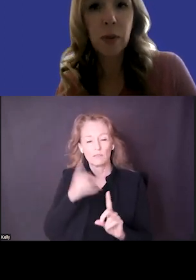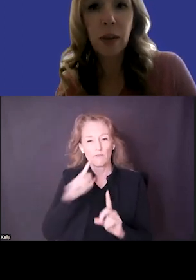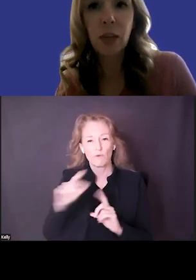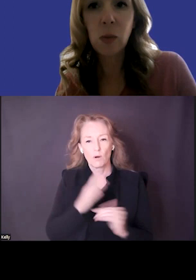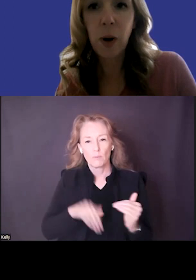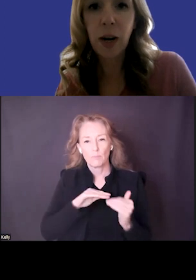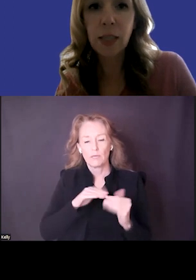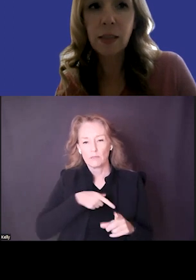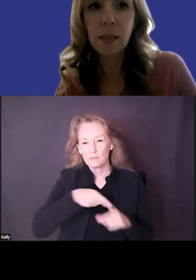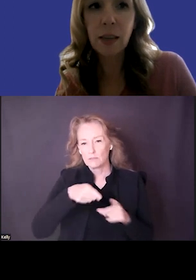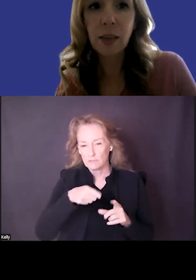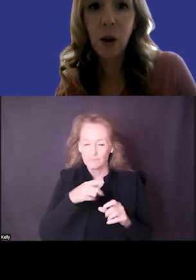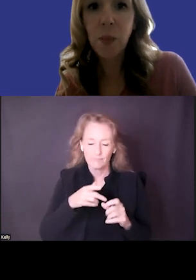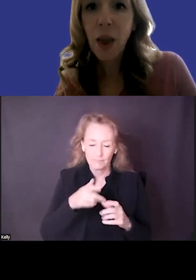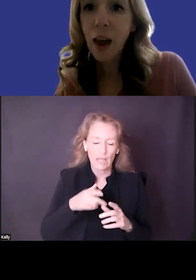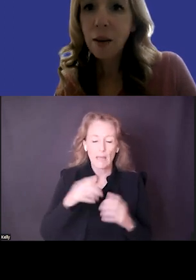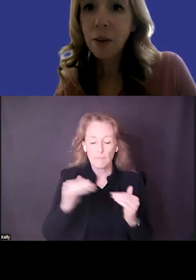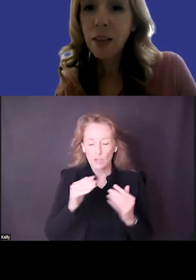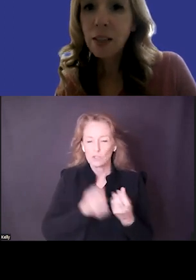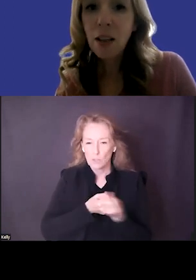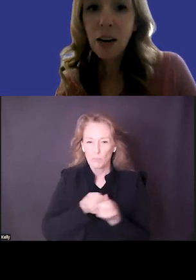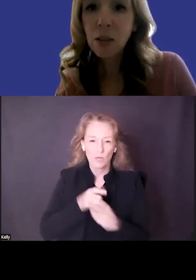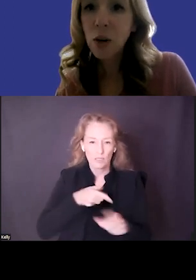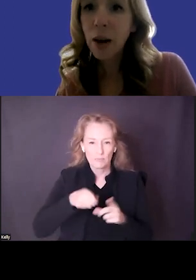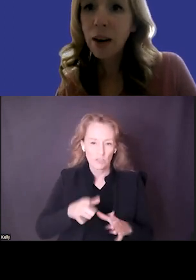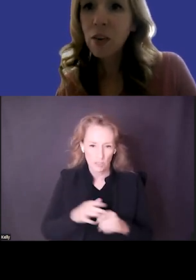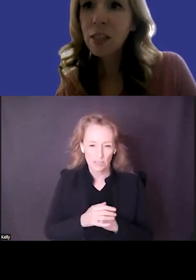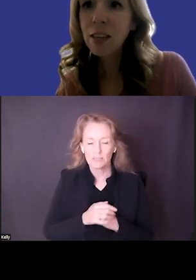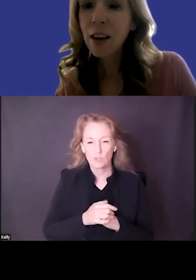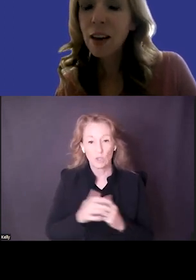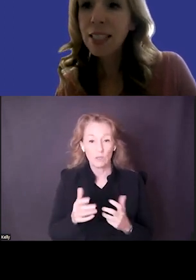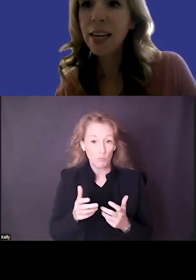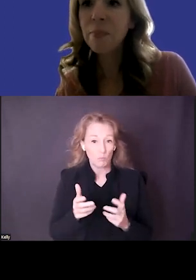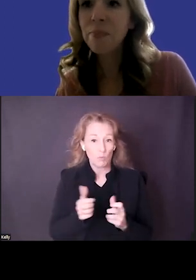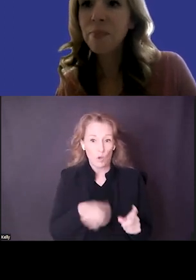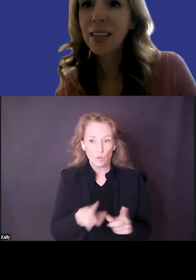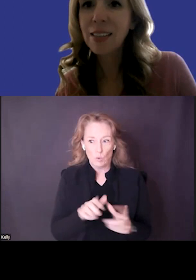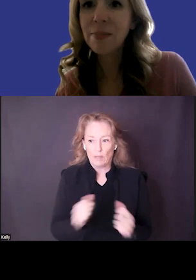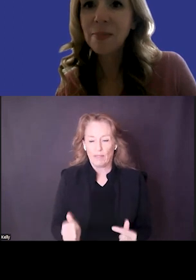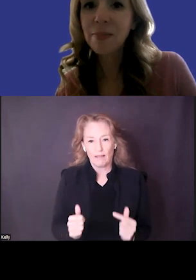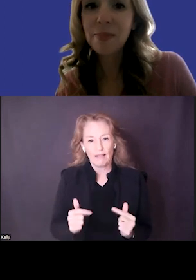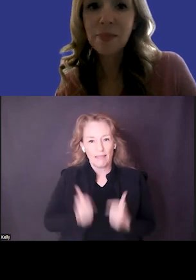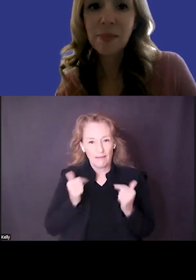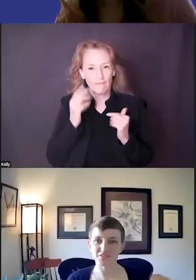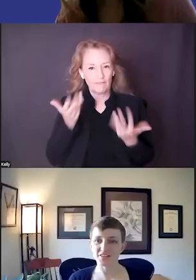WITH LIVED EXPERIENCE. I BELIEVE THAT IS ALL. I WILL TURN IT BACK OVER TO LINDSEY. THANK YOU.